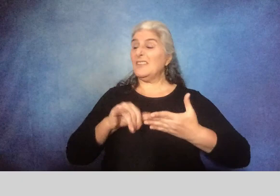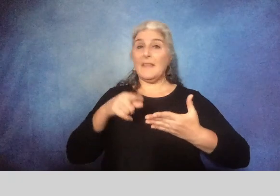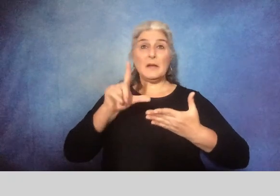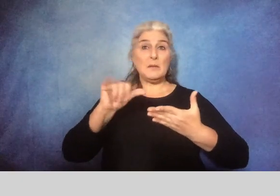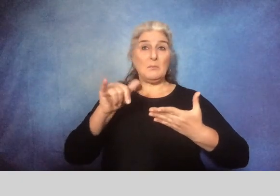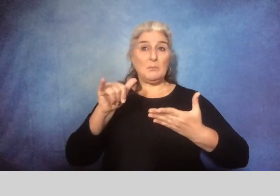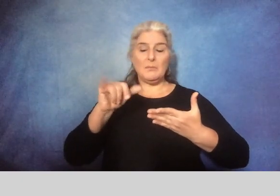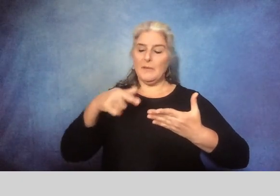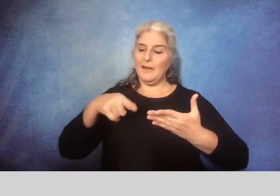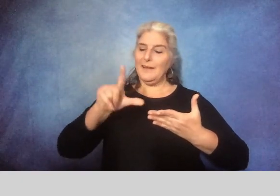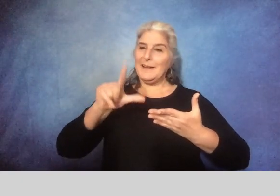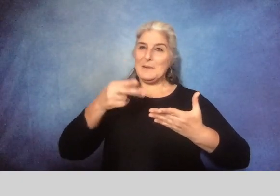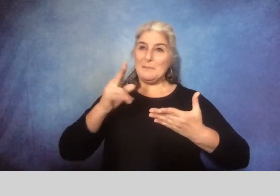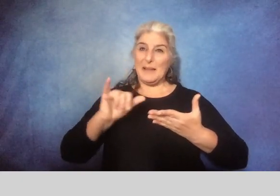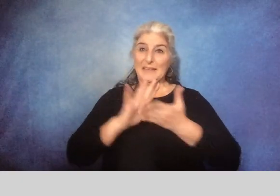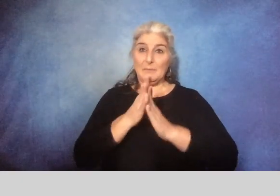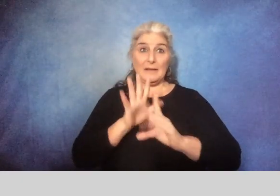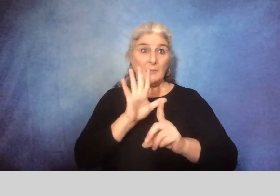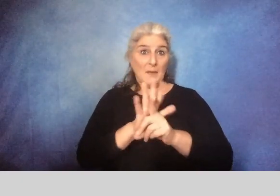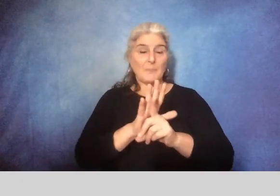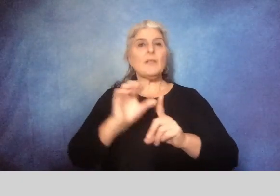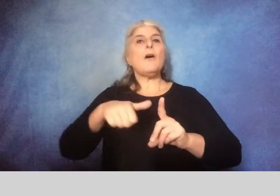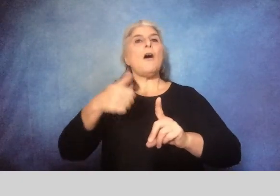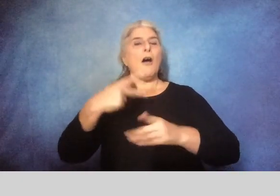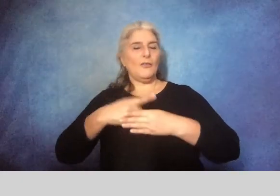other projects started using pluggy, like